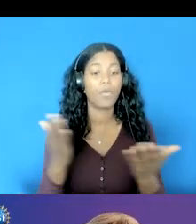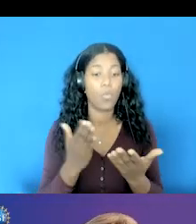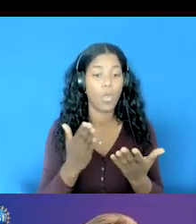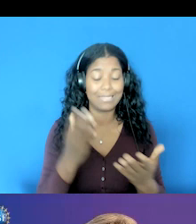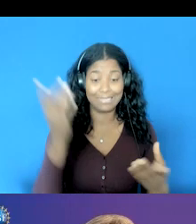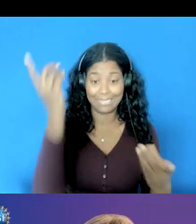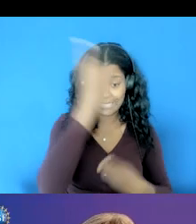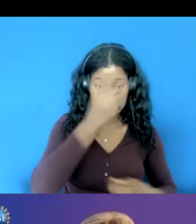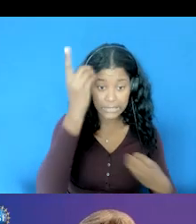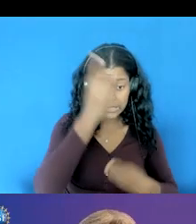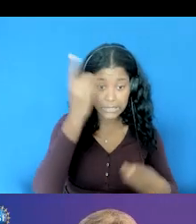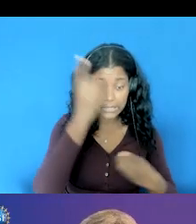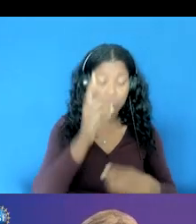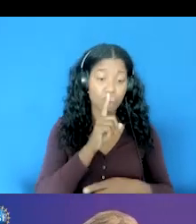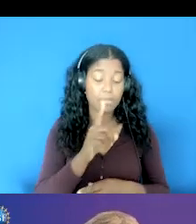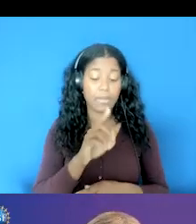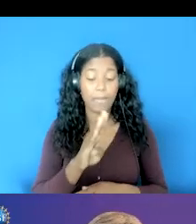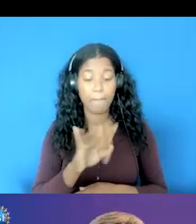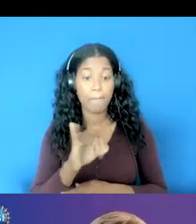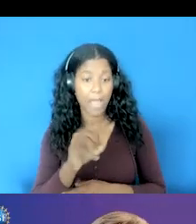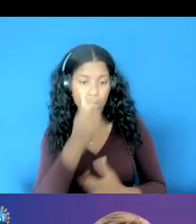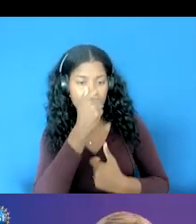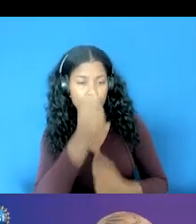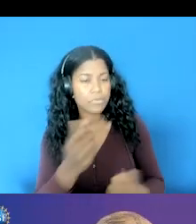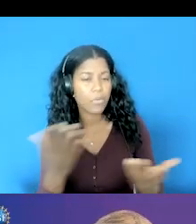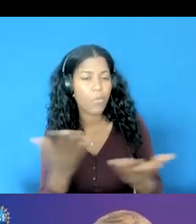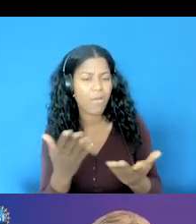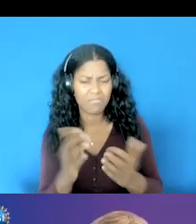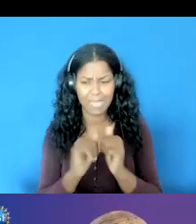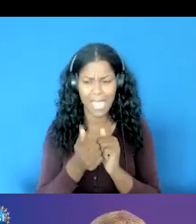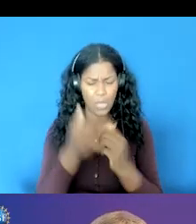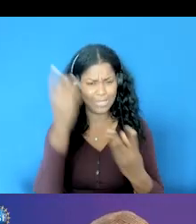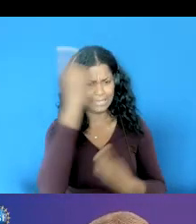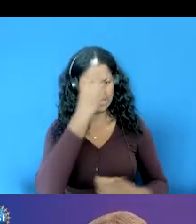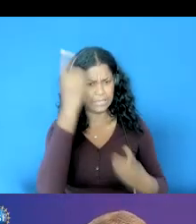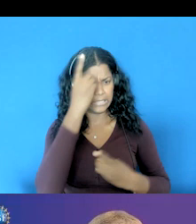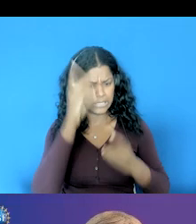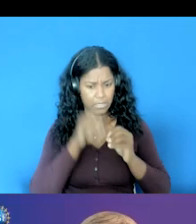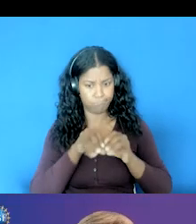BIO is interested in questions such as, how do infectious diseases emerge, and evolve,